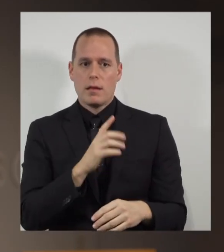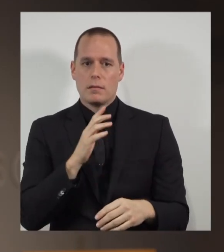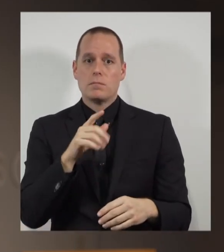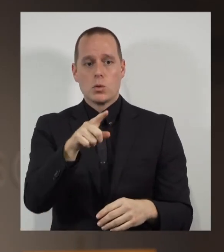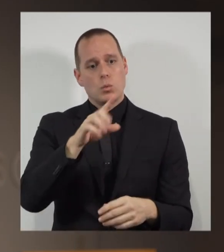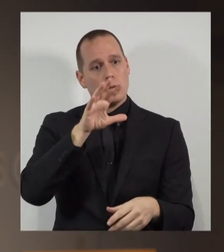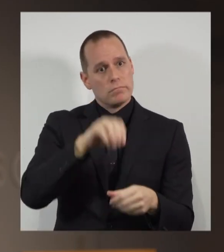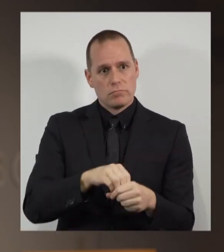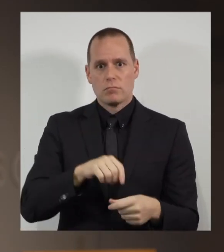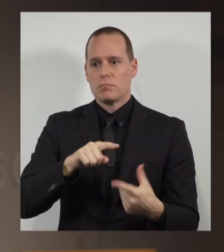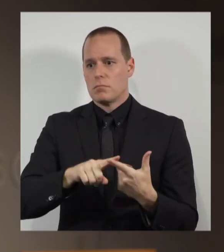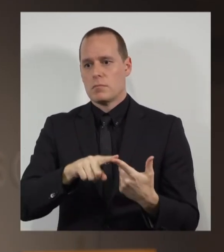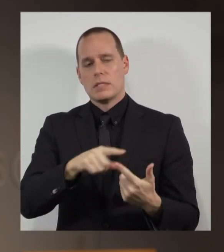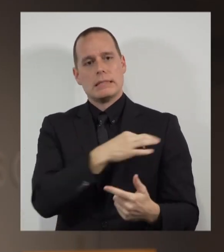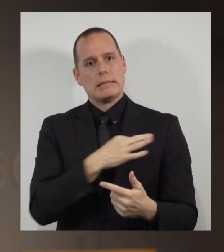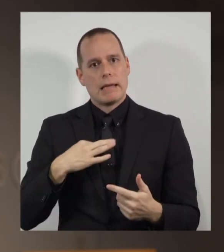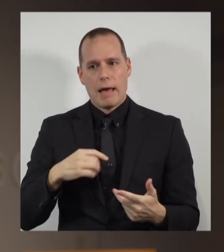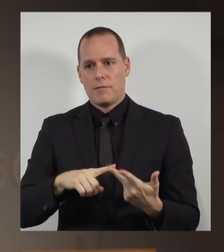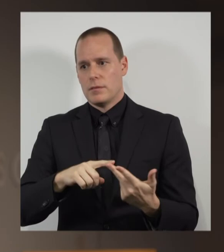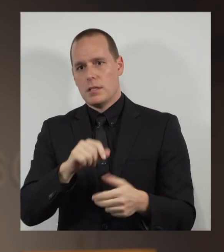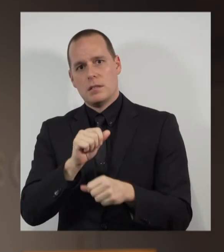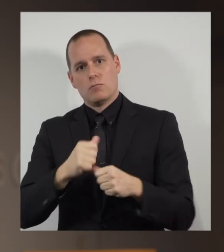I am very grateful.